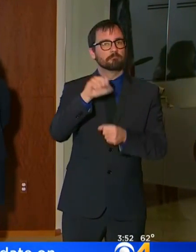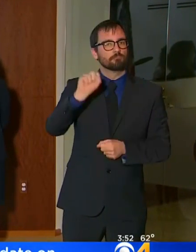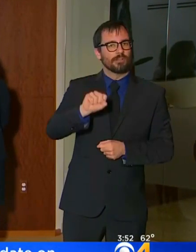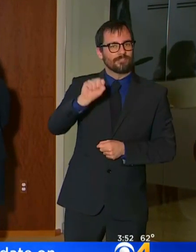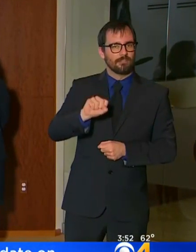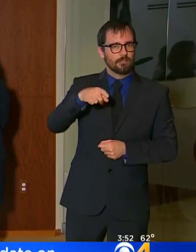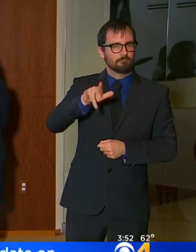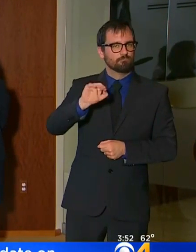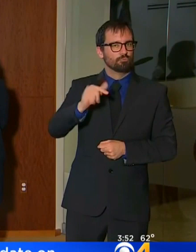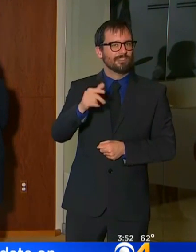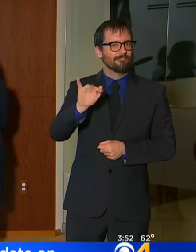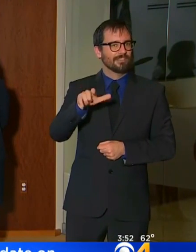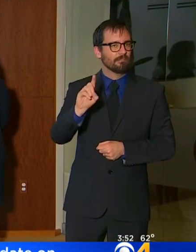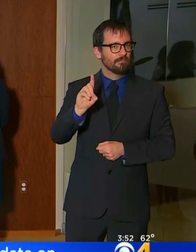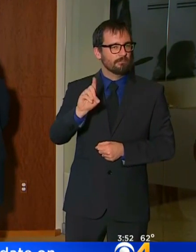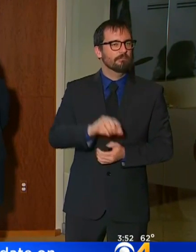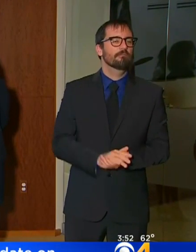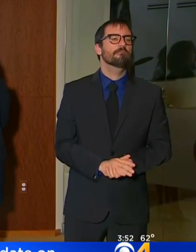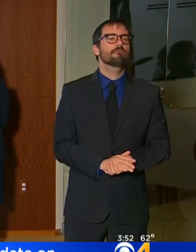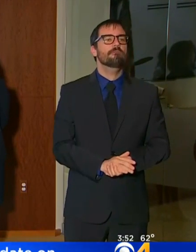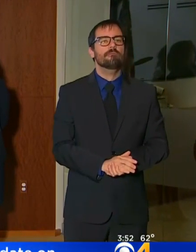AT THE BIG A IN WEST